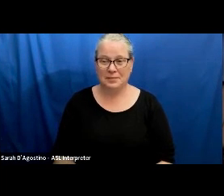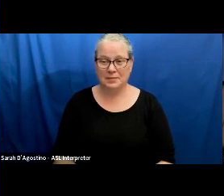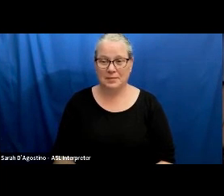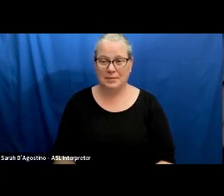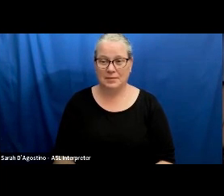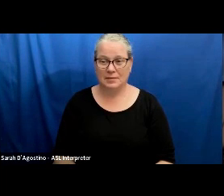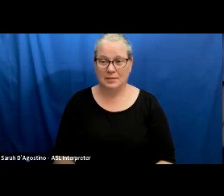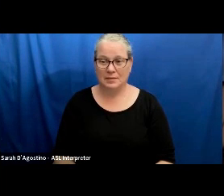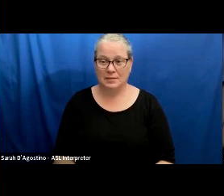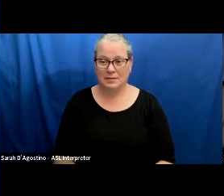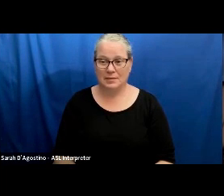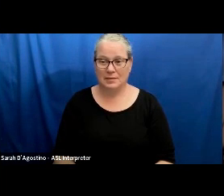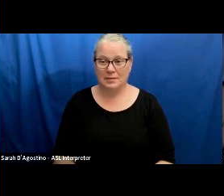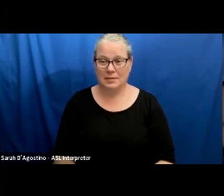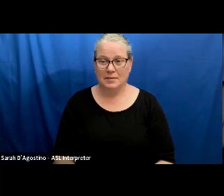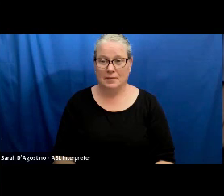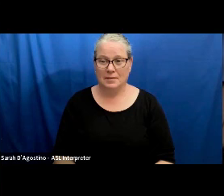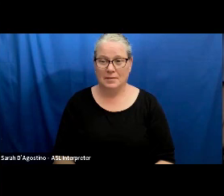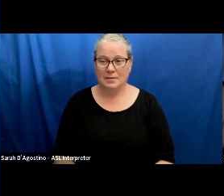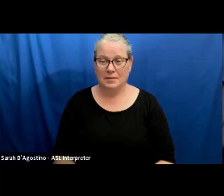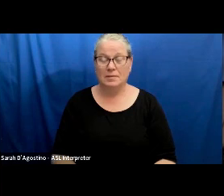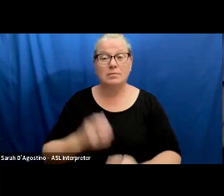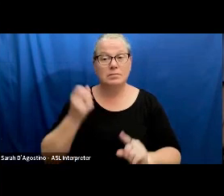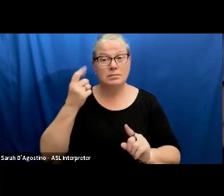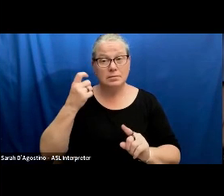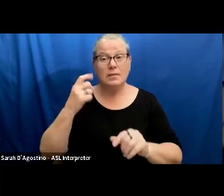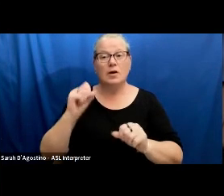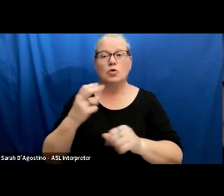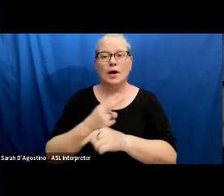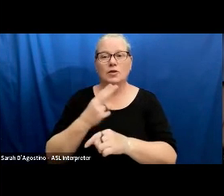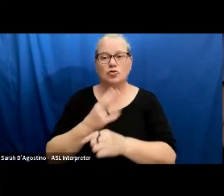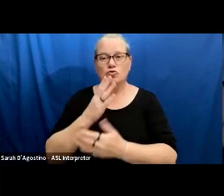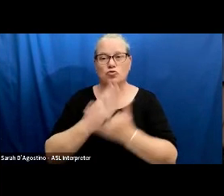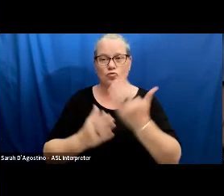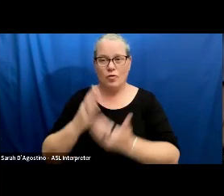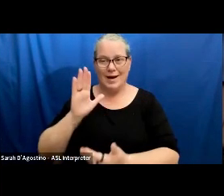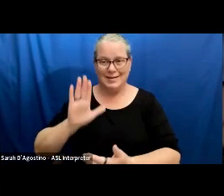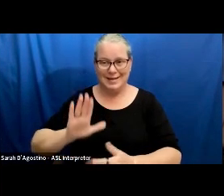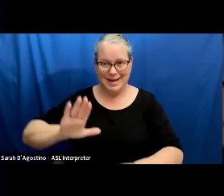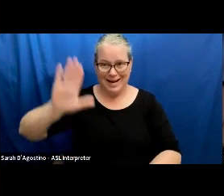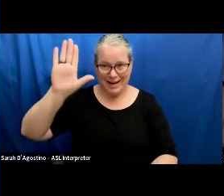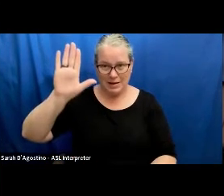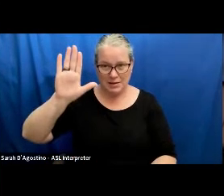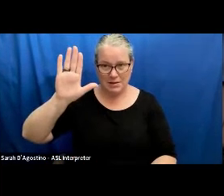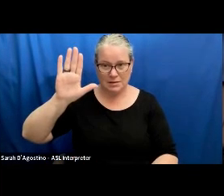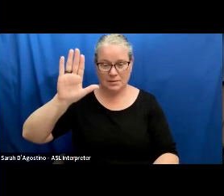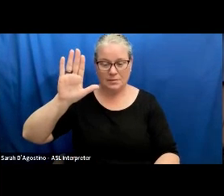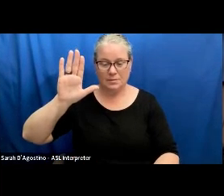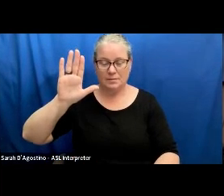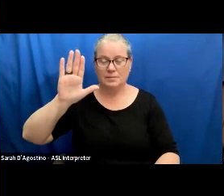you're welcome to use the raised hand feature it's under the reactions button